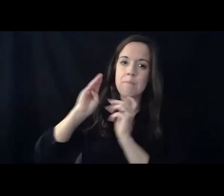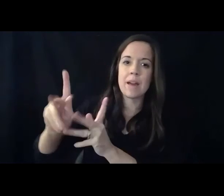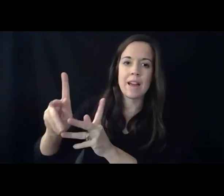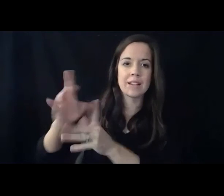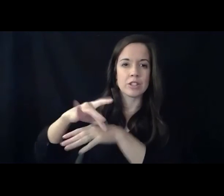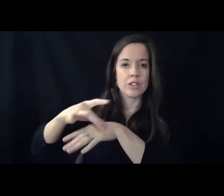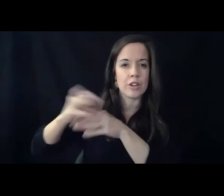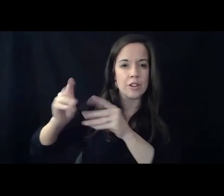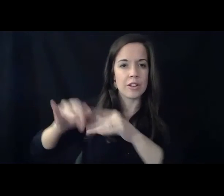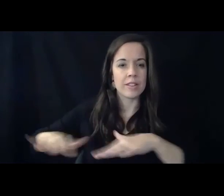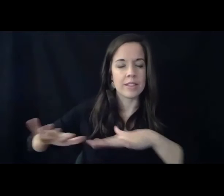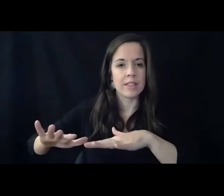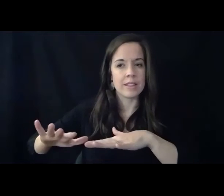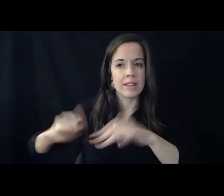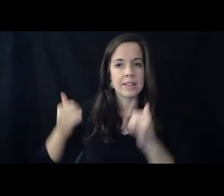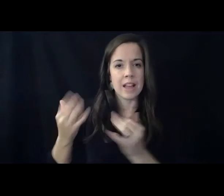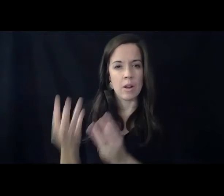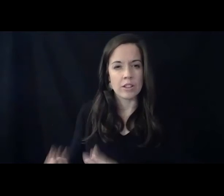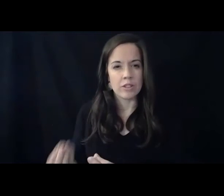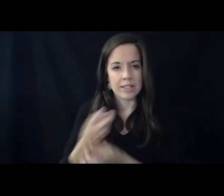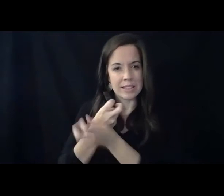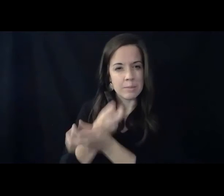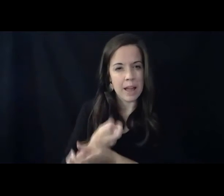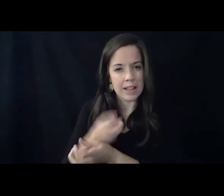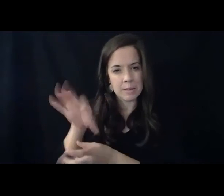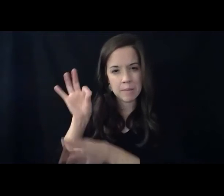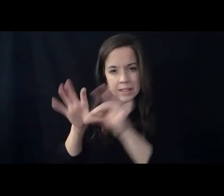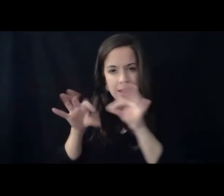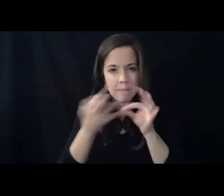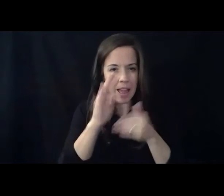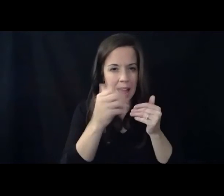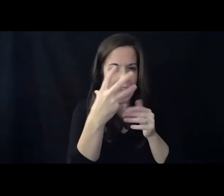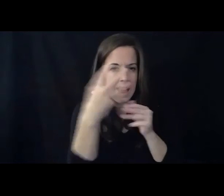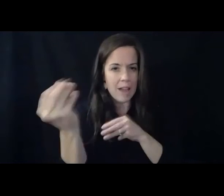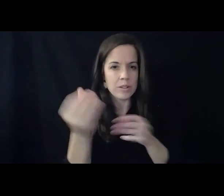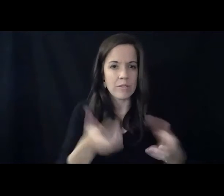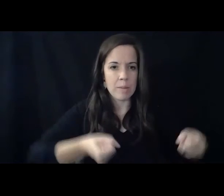the spines. Pick them out from the pot and lay them to grow raw across the cutting board’s face.